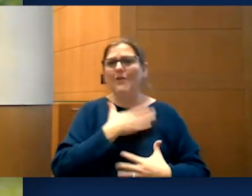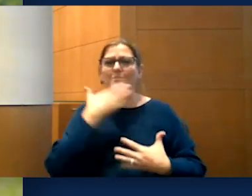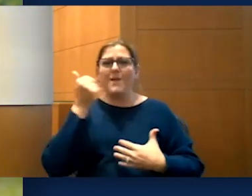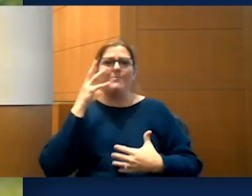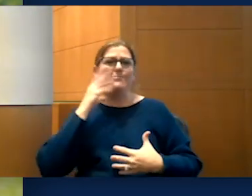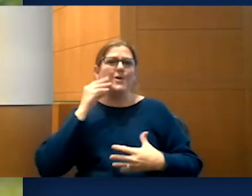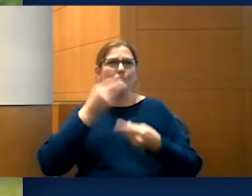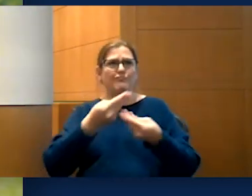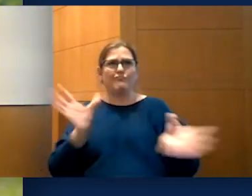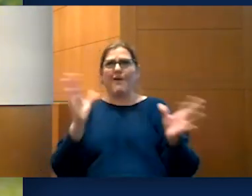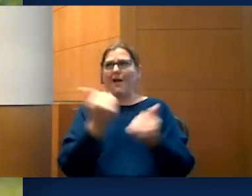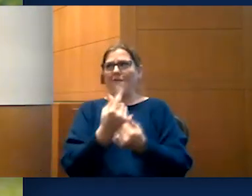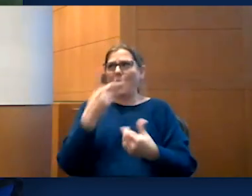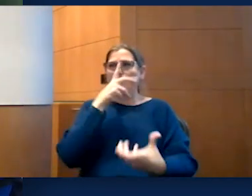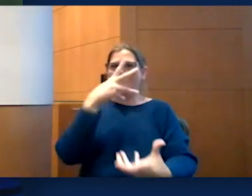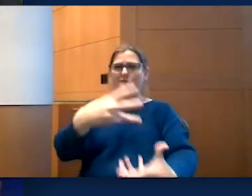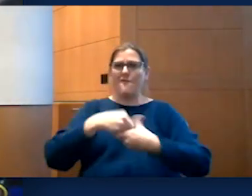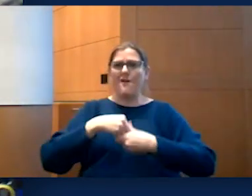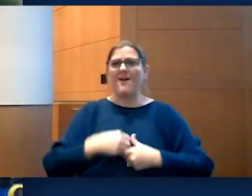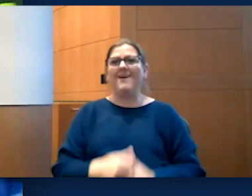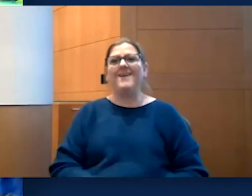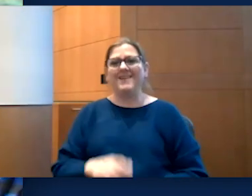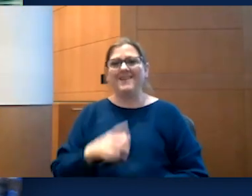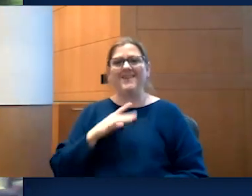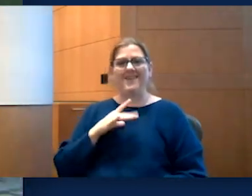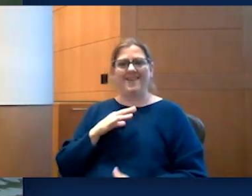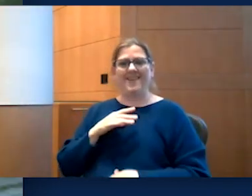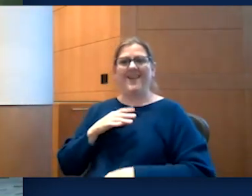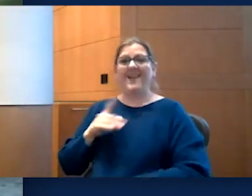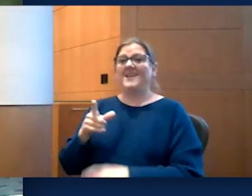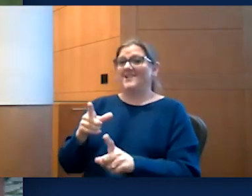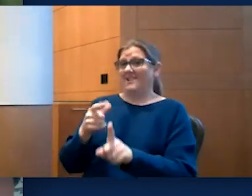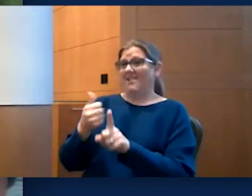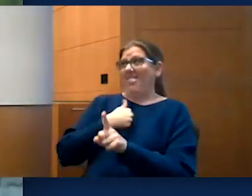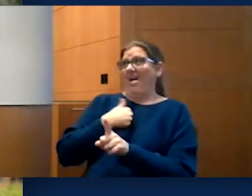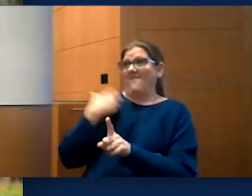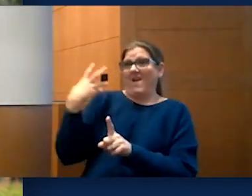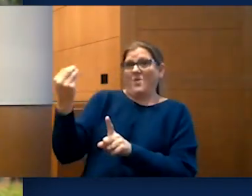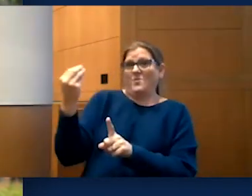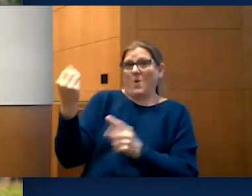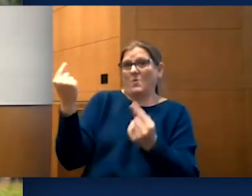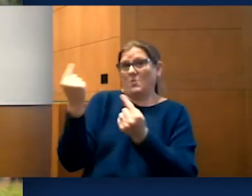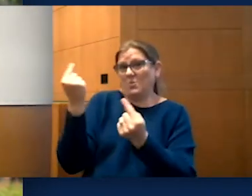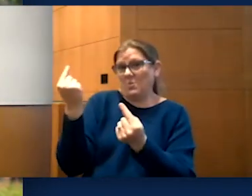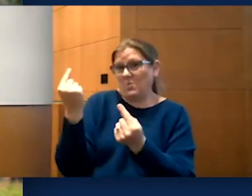Getting to go outside and do something with other people. In a school setting there are some limitations. This program has an understanding and they have compassion for our kids. We're going to play basketball. Mm-hmm.